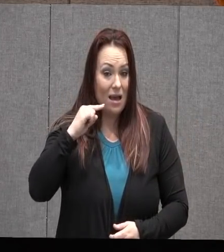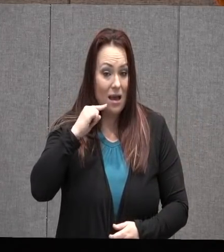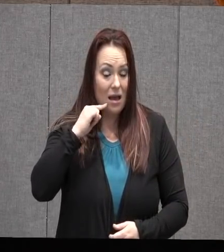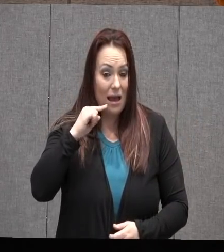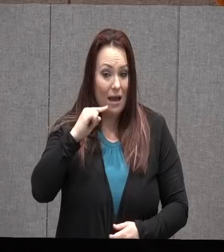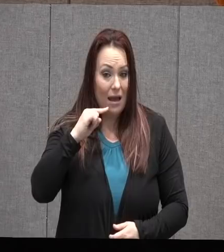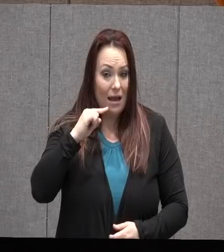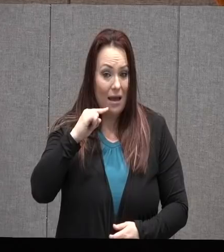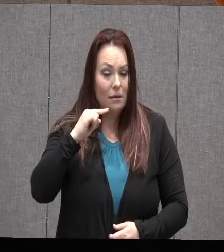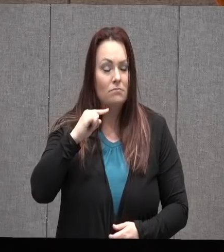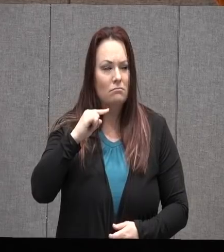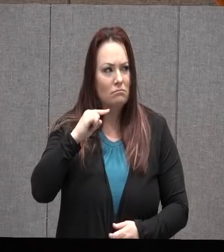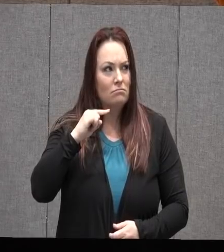I know that sound, a.